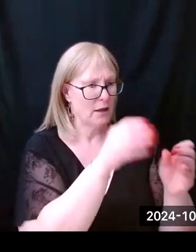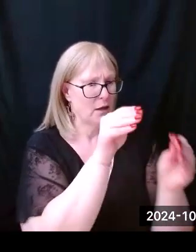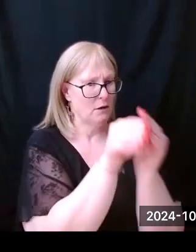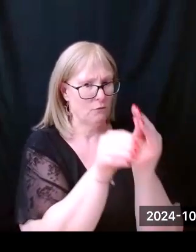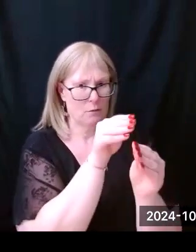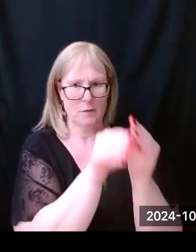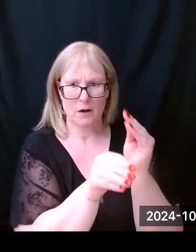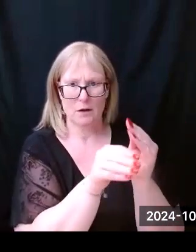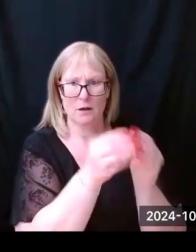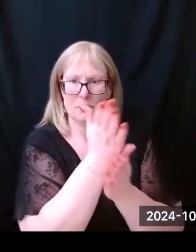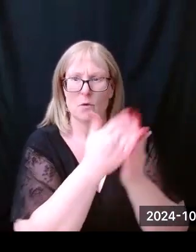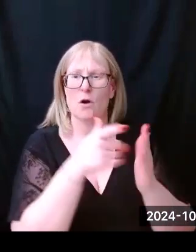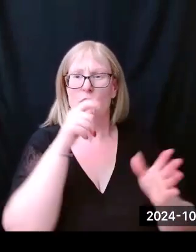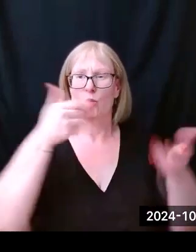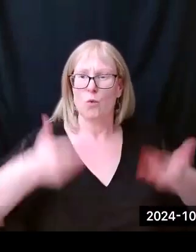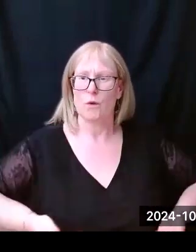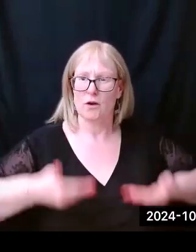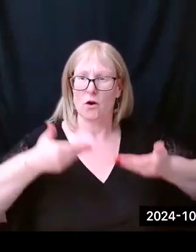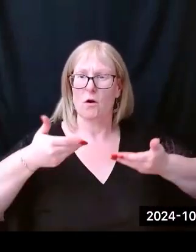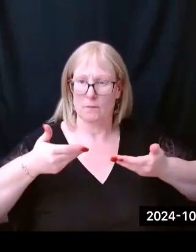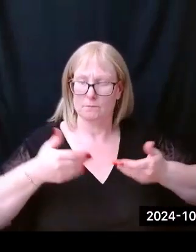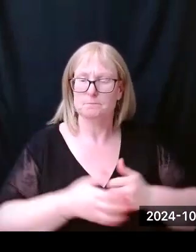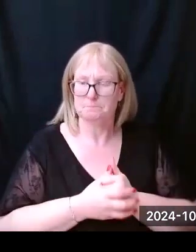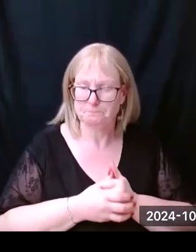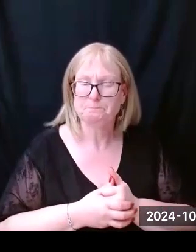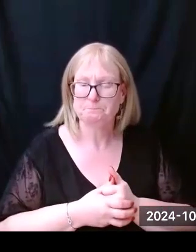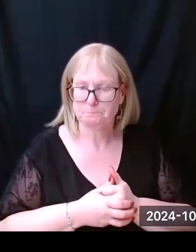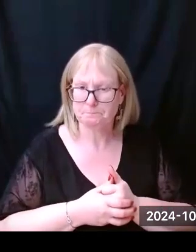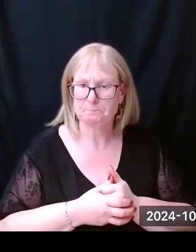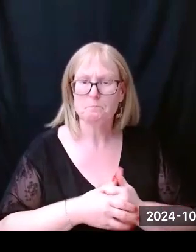So this also tells us that even when we experience real